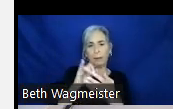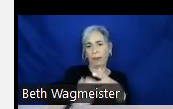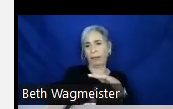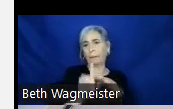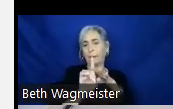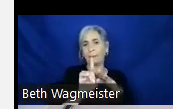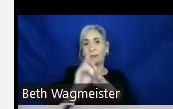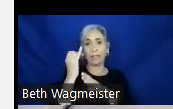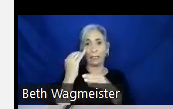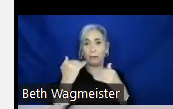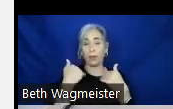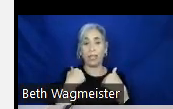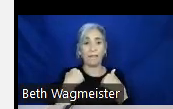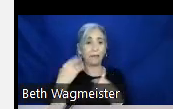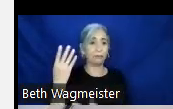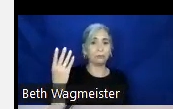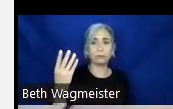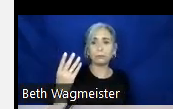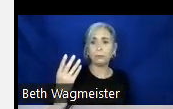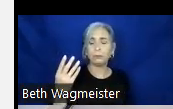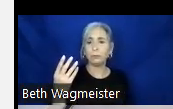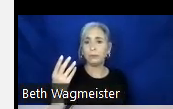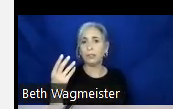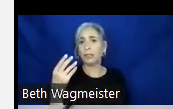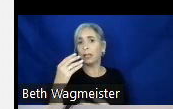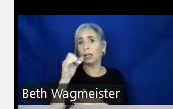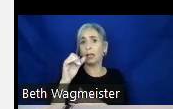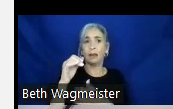if we ever got external auditors to look at it they can continue with the same thing.